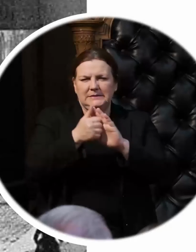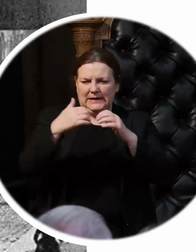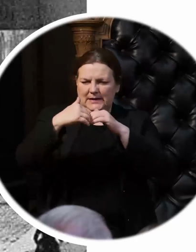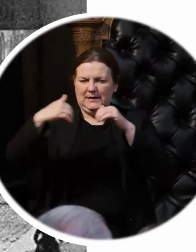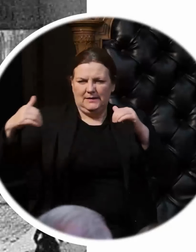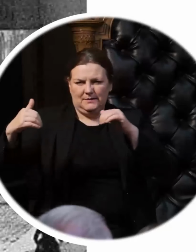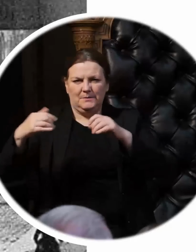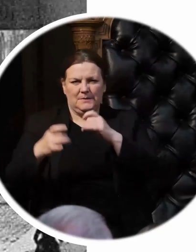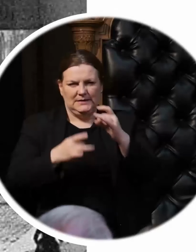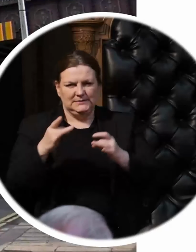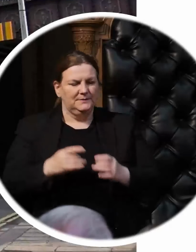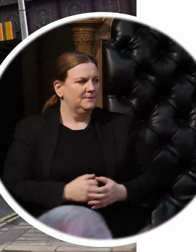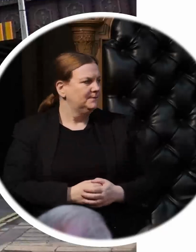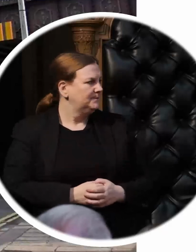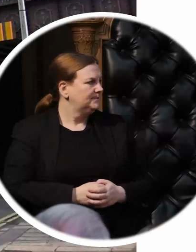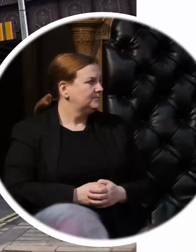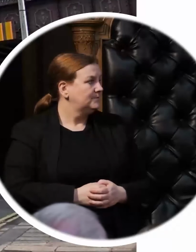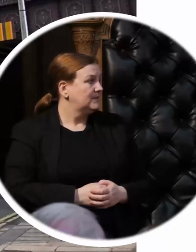Obviously that gets completely demolished.